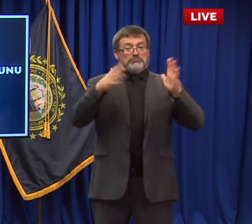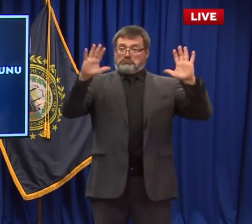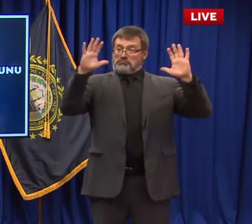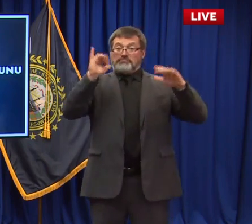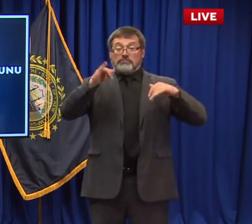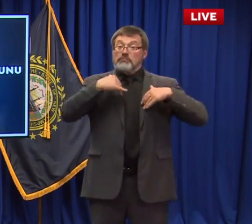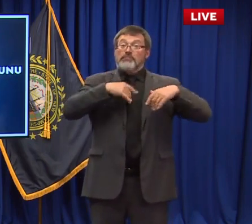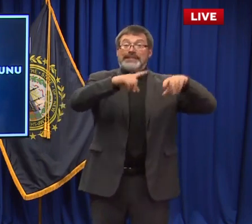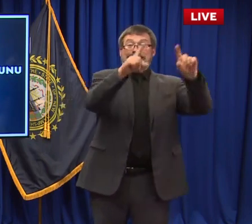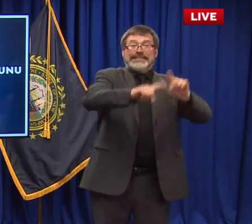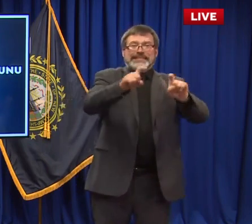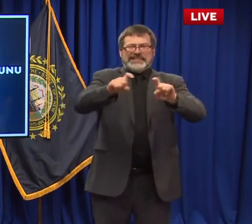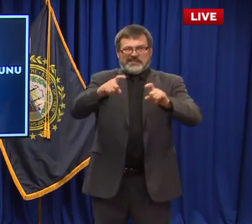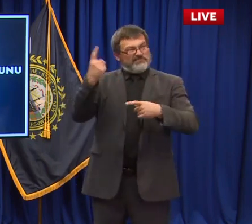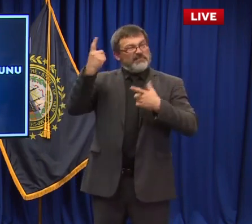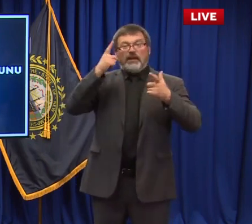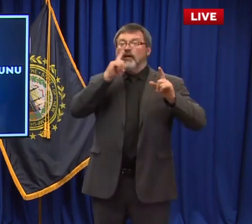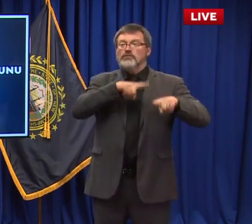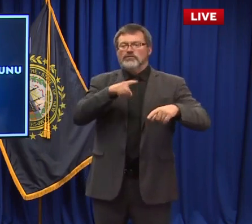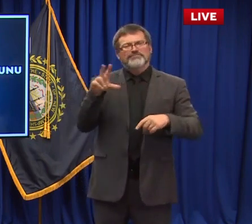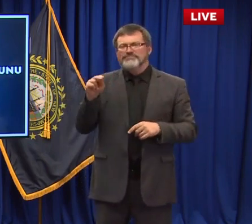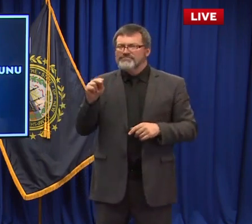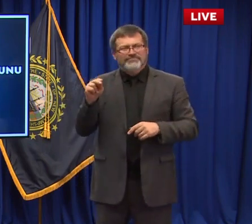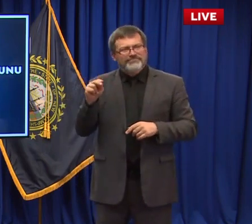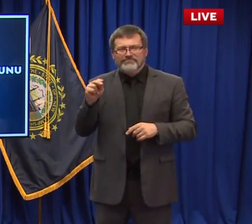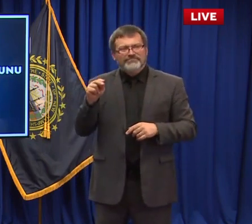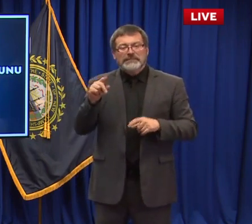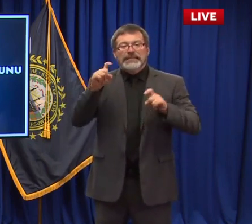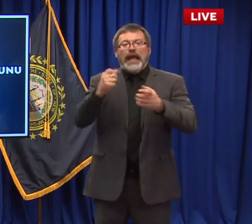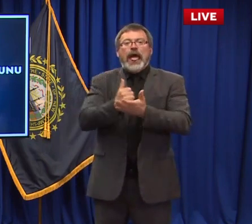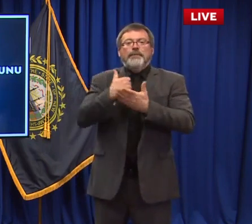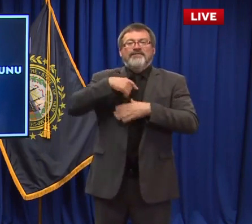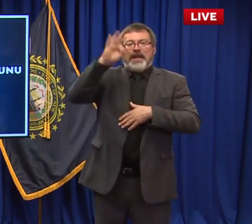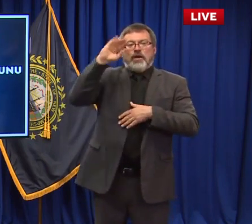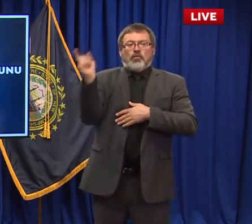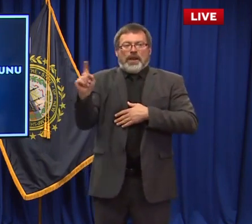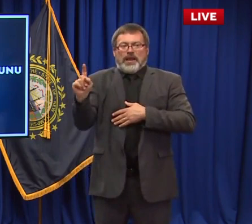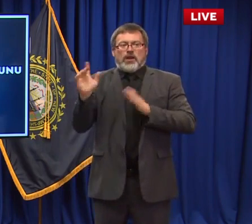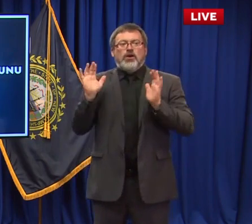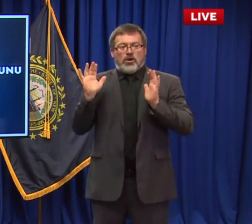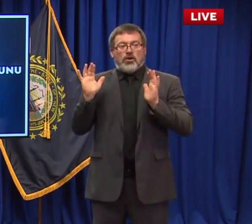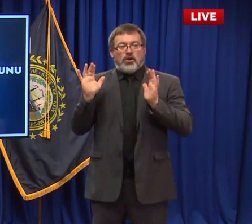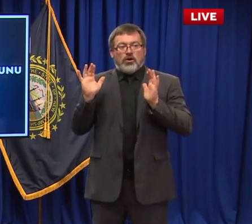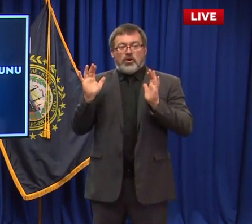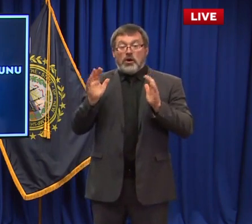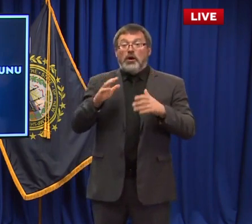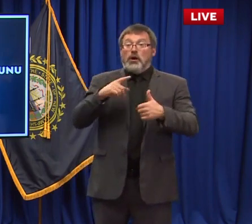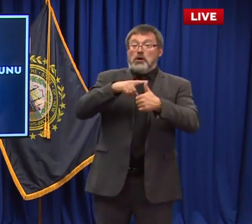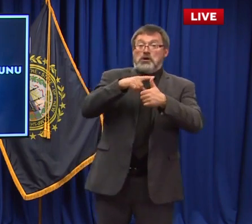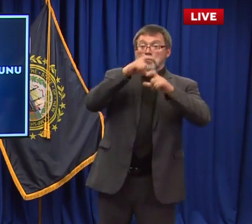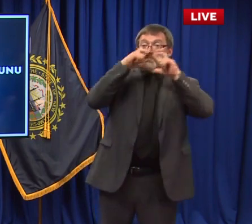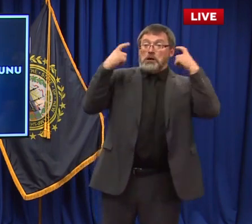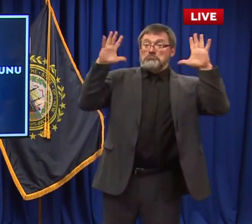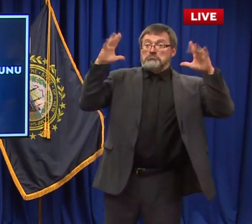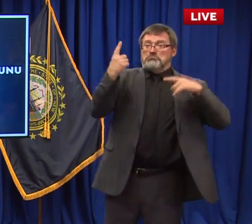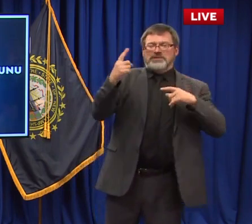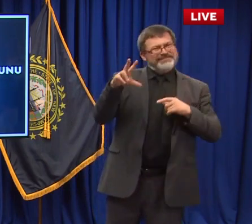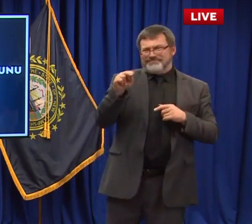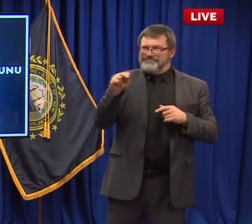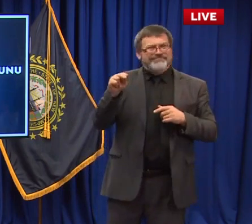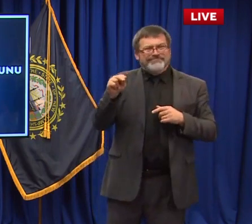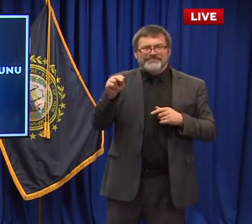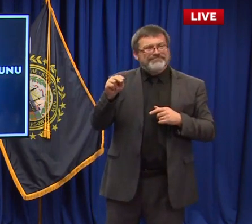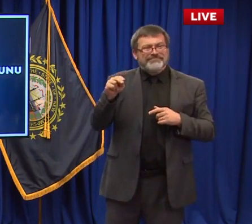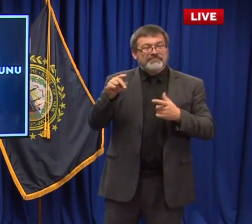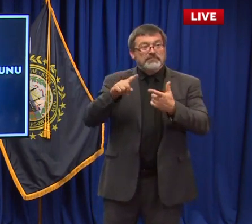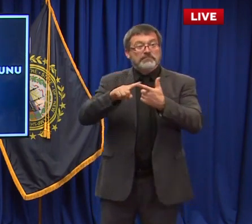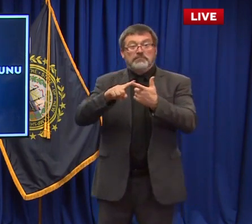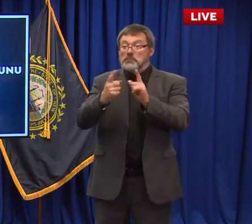WE DON’T JUST RELY ON TESTING, ALTHOUGH TESTING IS A COMPONENT OF TRYING TO IDENTIFY INFECTION EARLY PREVENT IT FROM BEING TRANSMITTED TO OTHER PEOPLE.